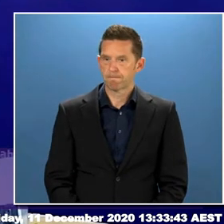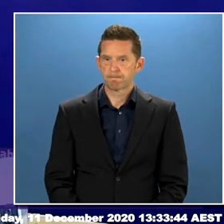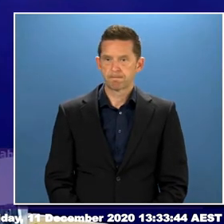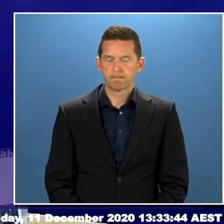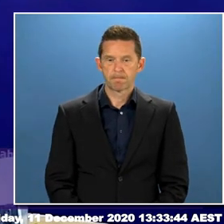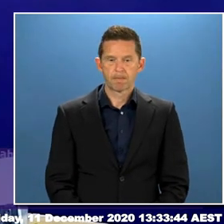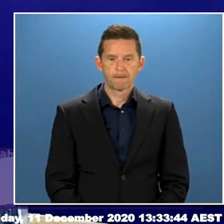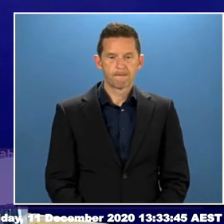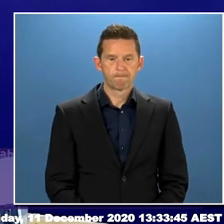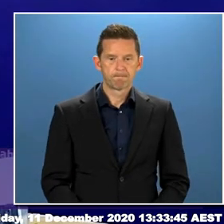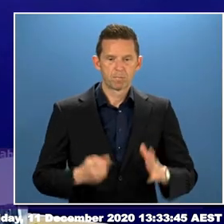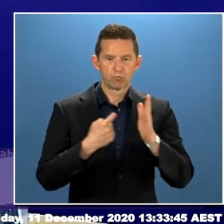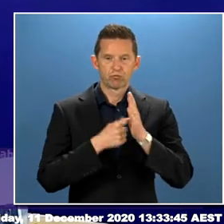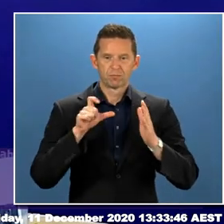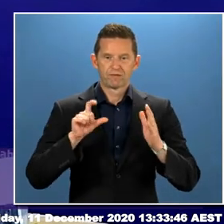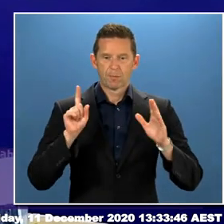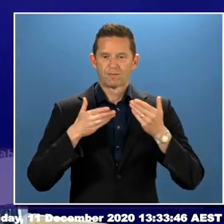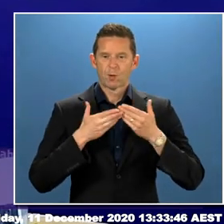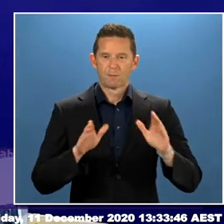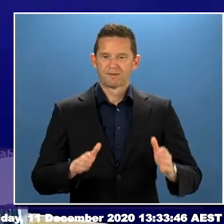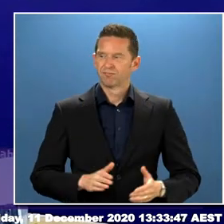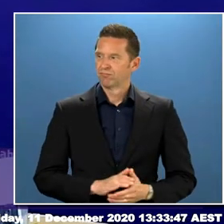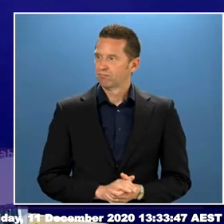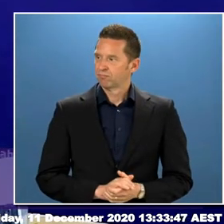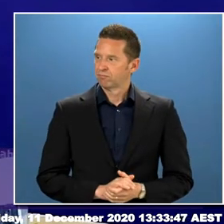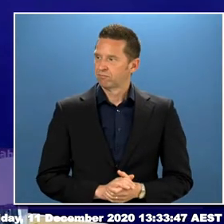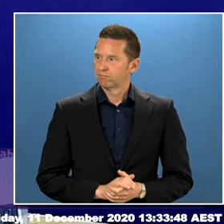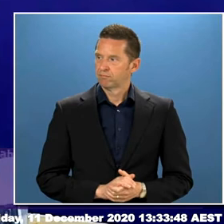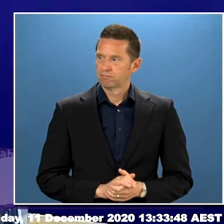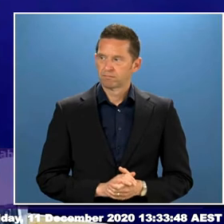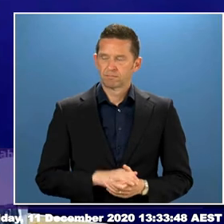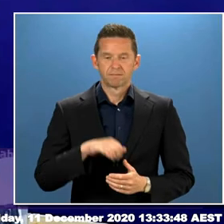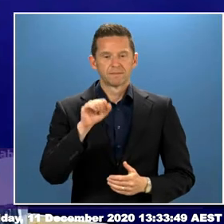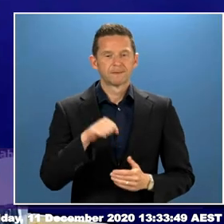The Royal Commission is now resumed. Yes, Ms Eastman. Thank you, Commissioners.